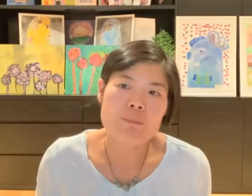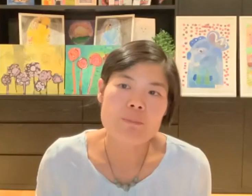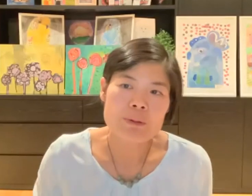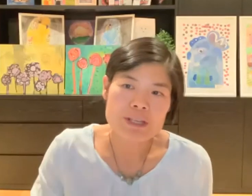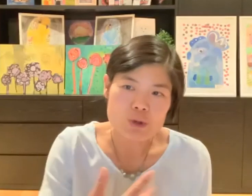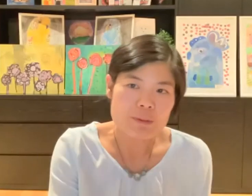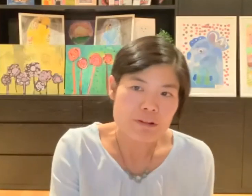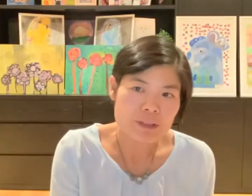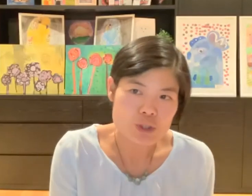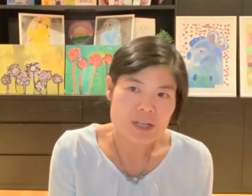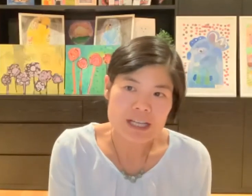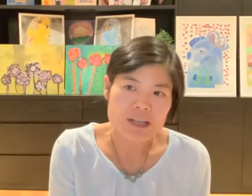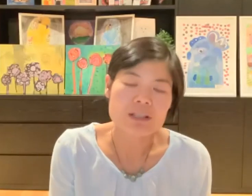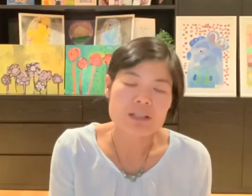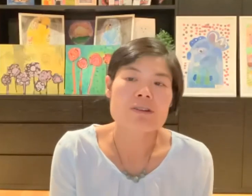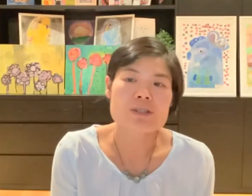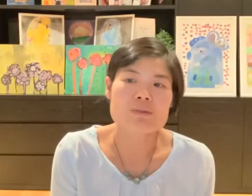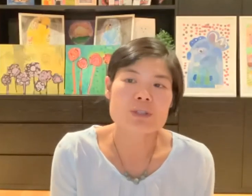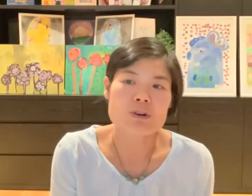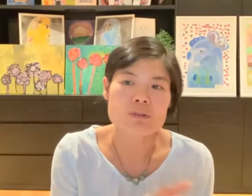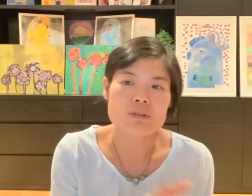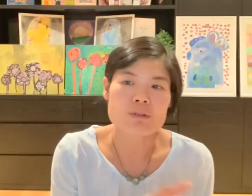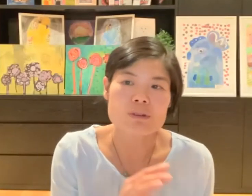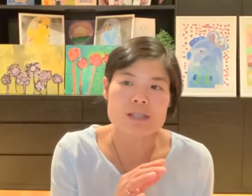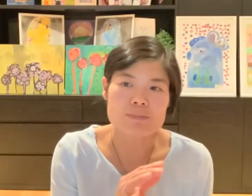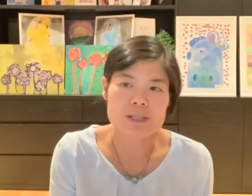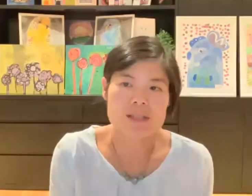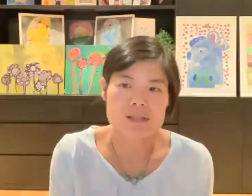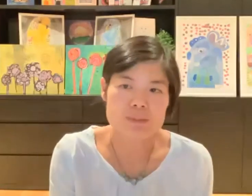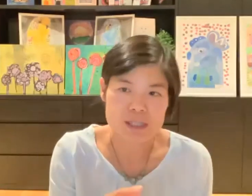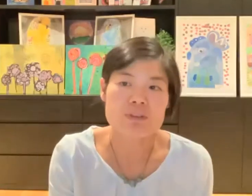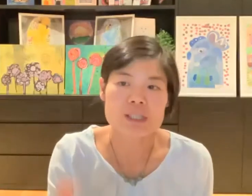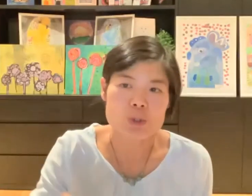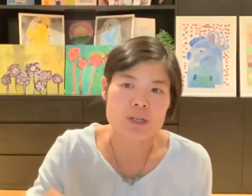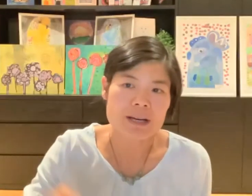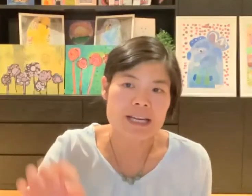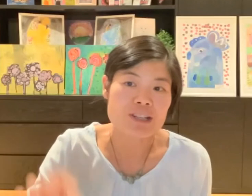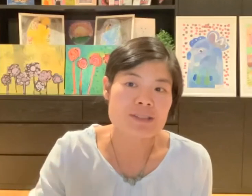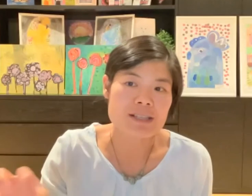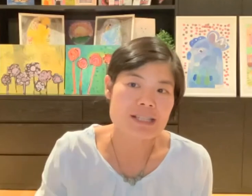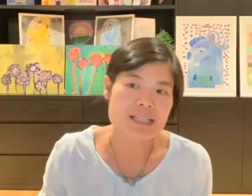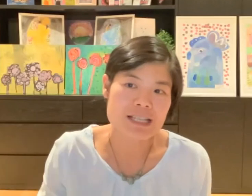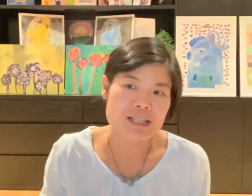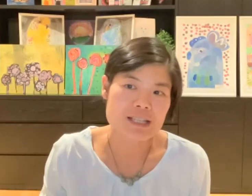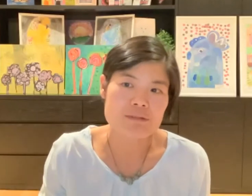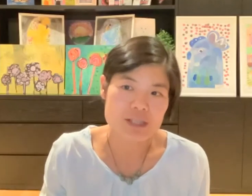When we talk about fluctuating hearing loss we're not specifically talking about inconsistent testing results.